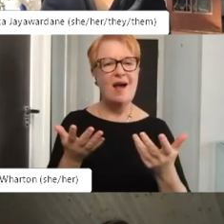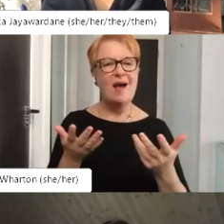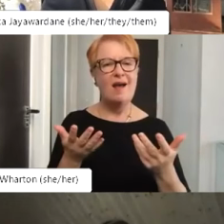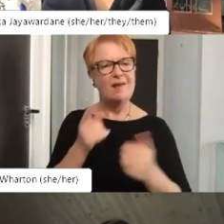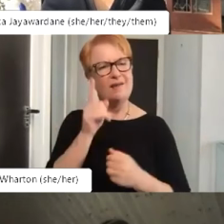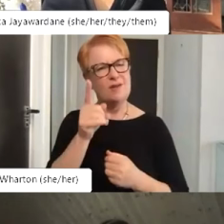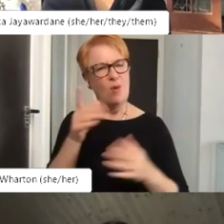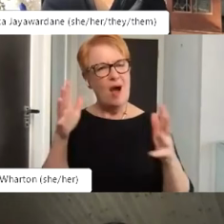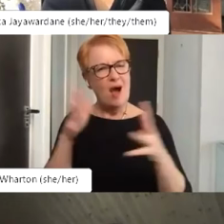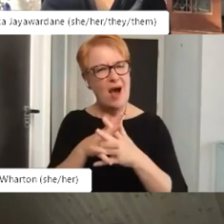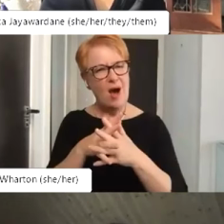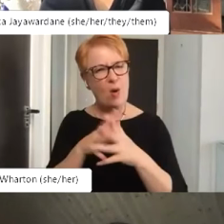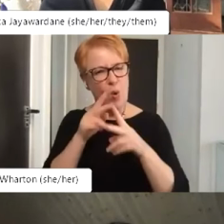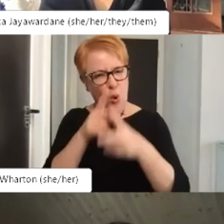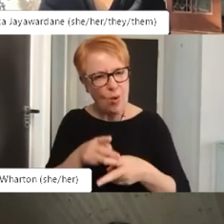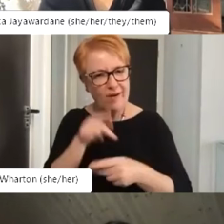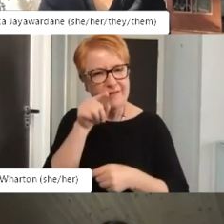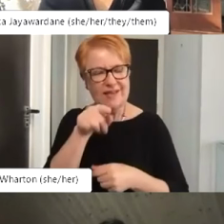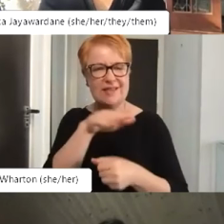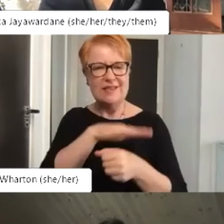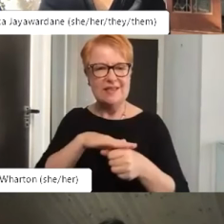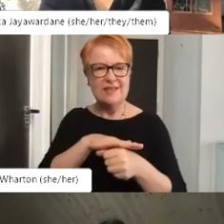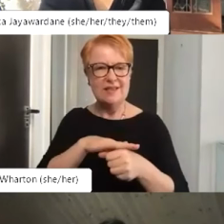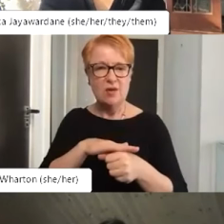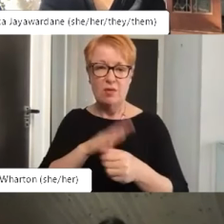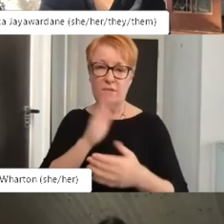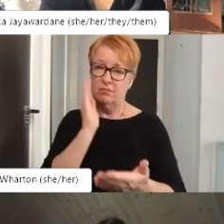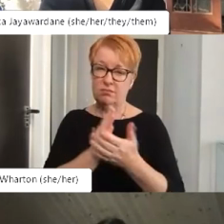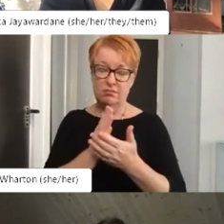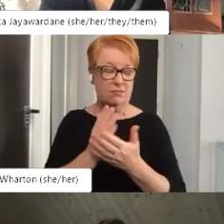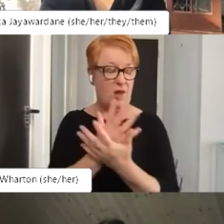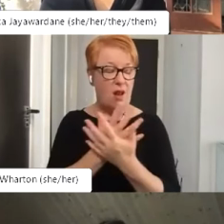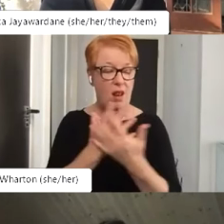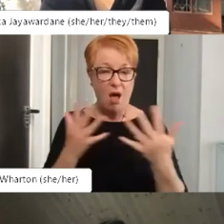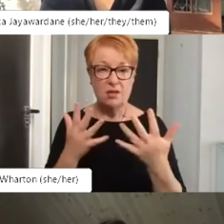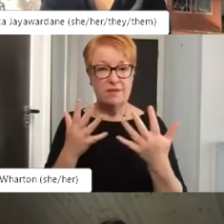So, there is this enormous attention to each year in this piece.